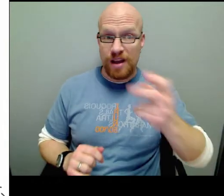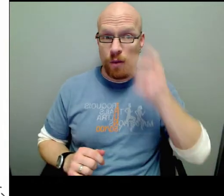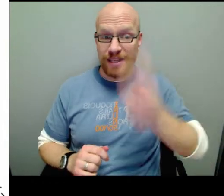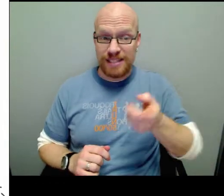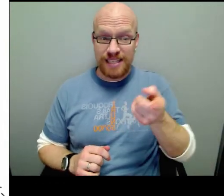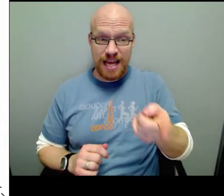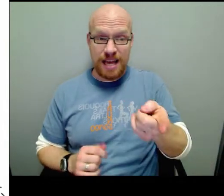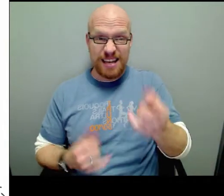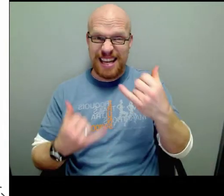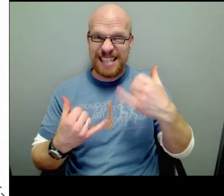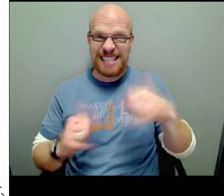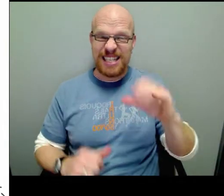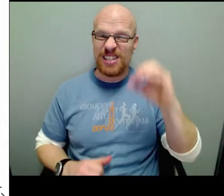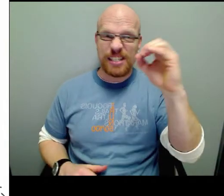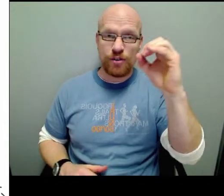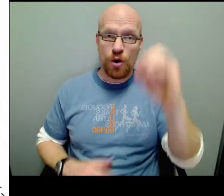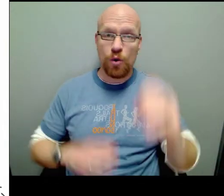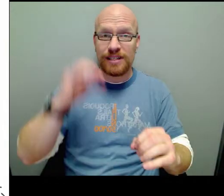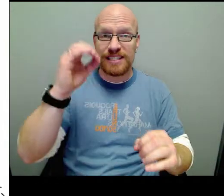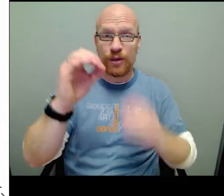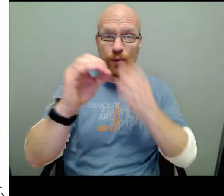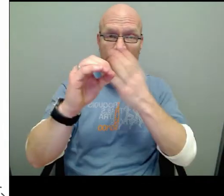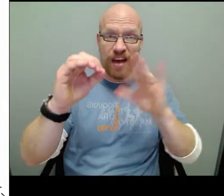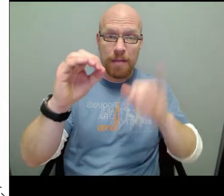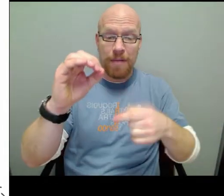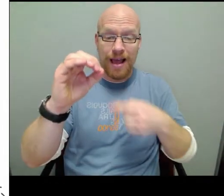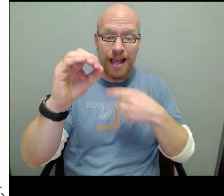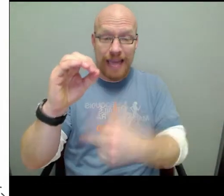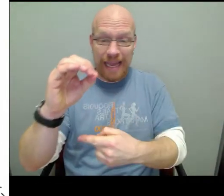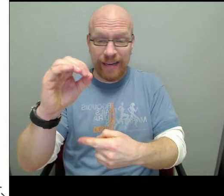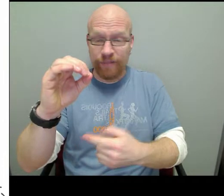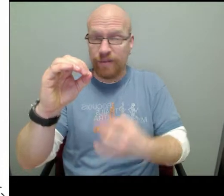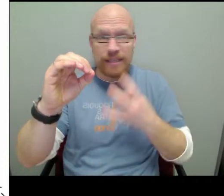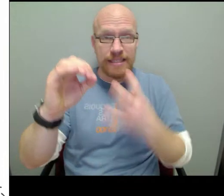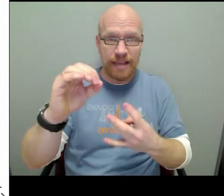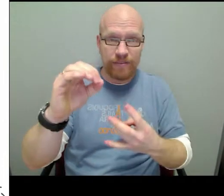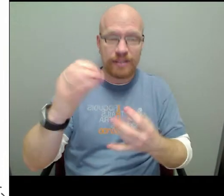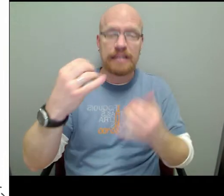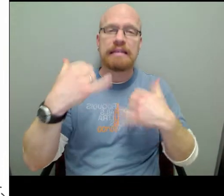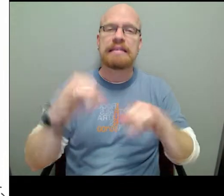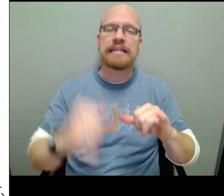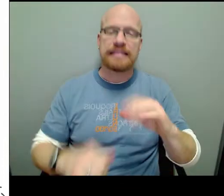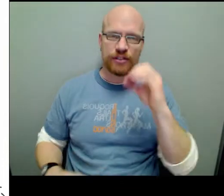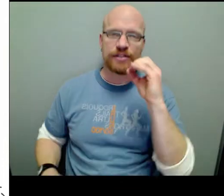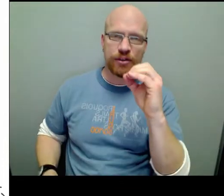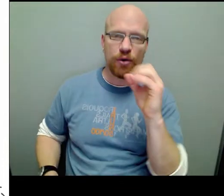So we can see that it's still zero because zero divided by a negative 7 is still zero.